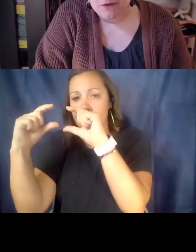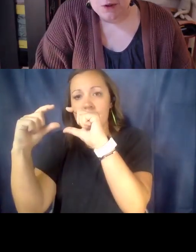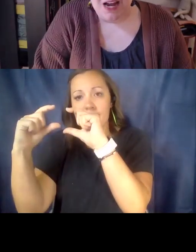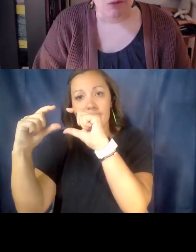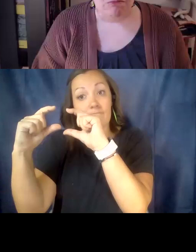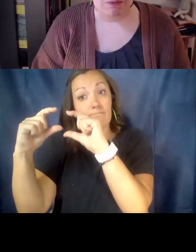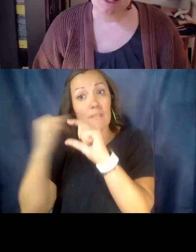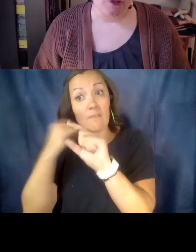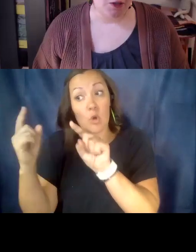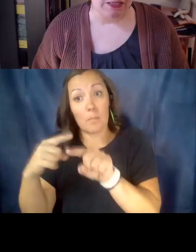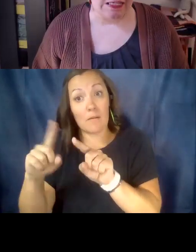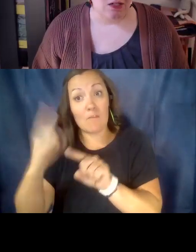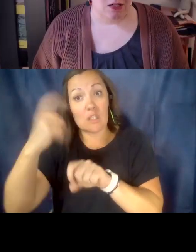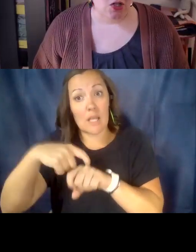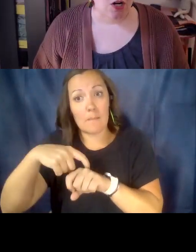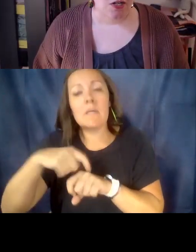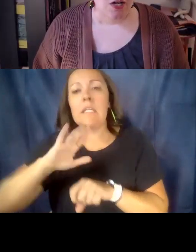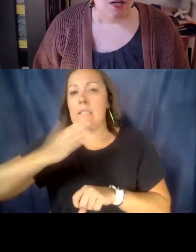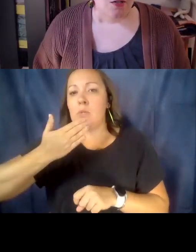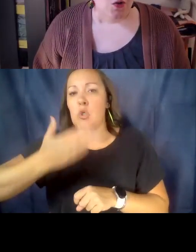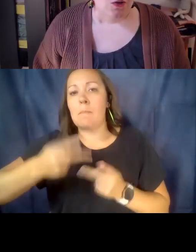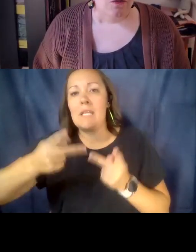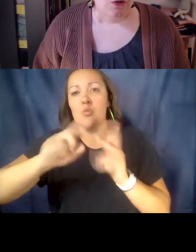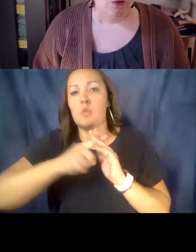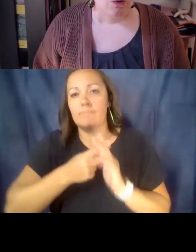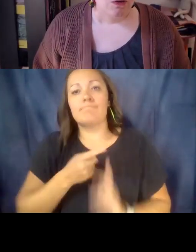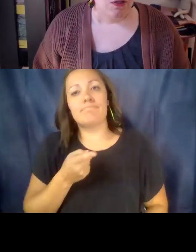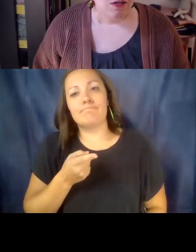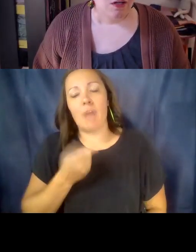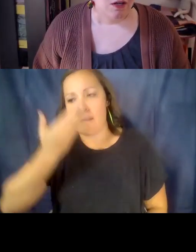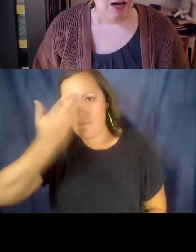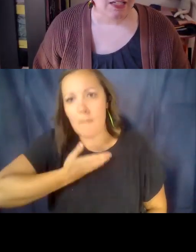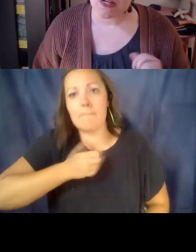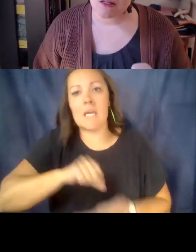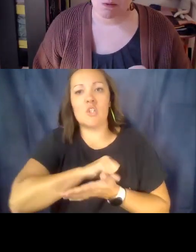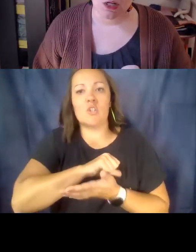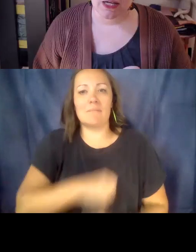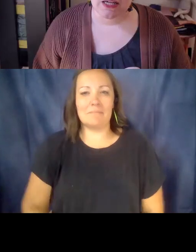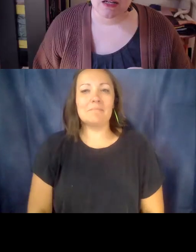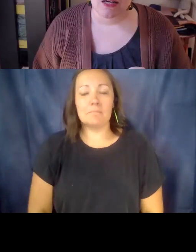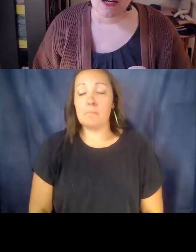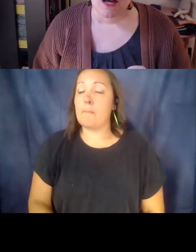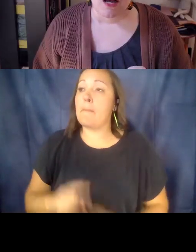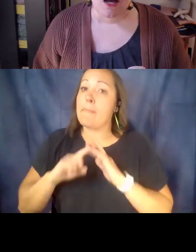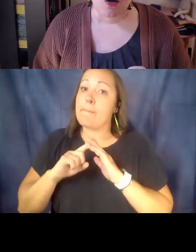first time seems like a really good place to start, so if you activate the support link,